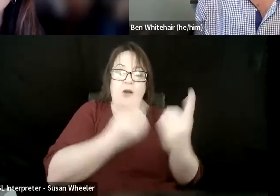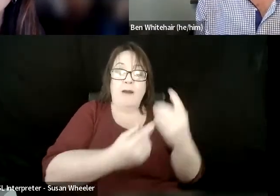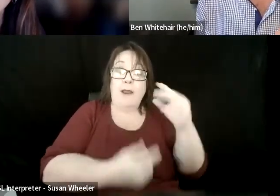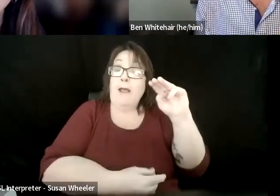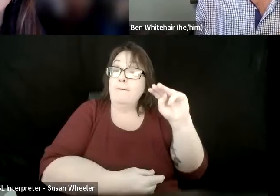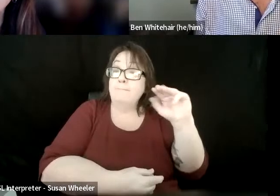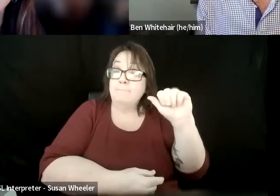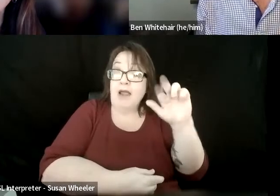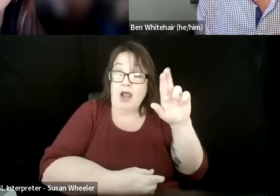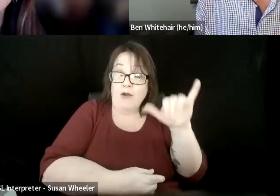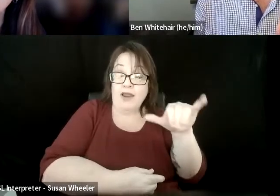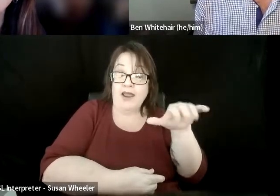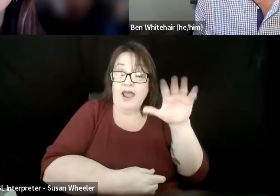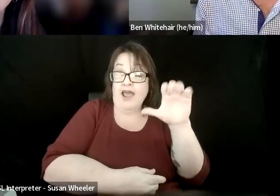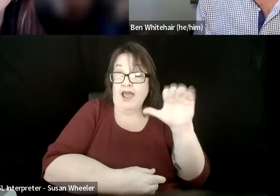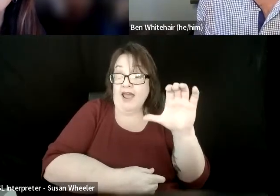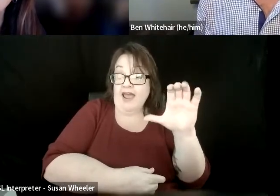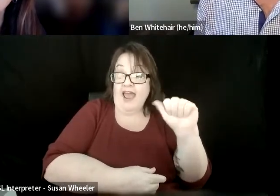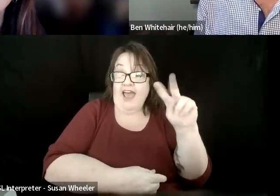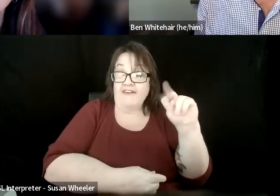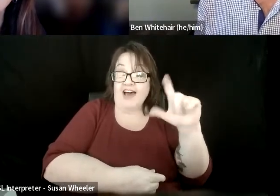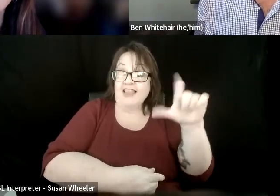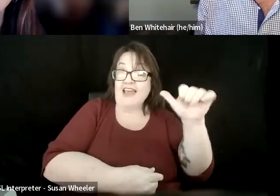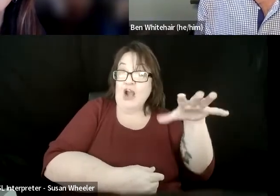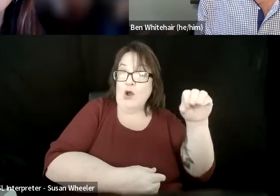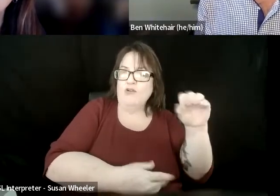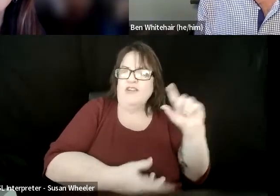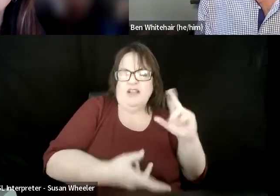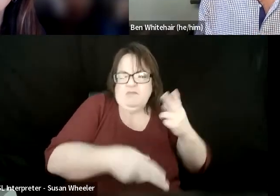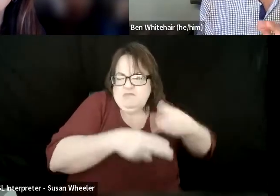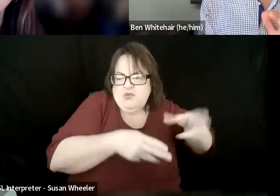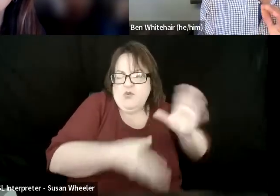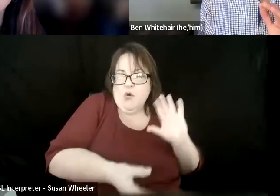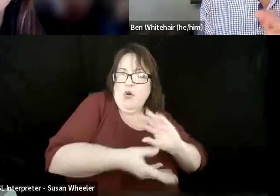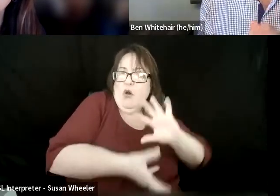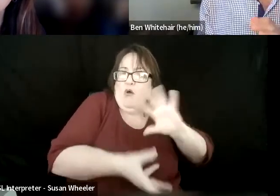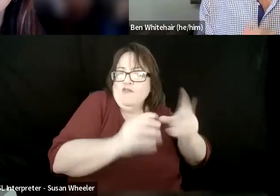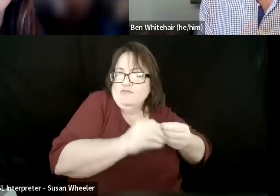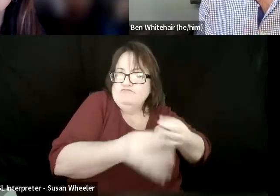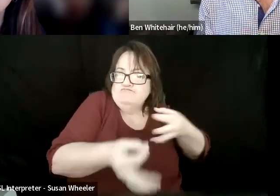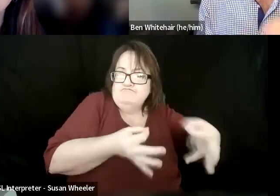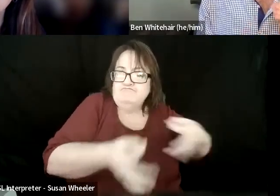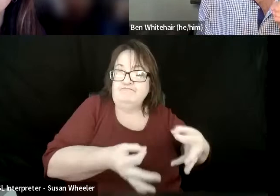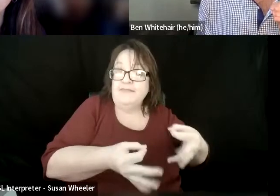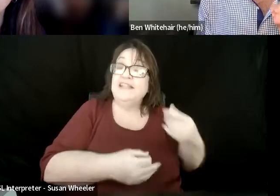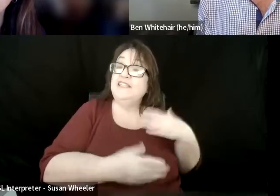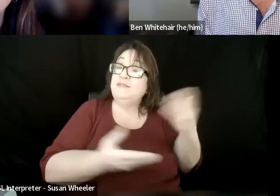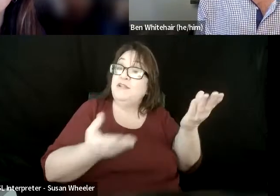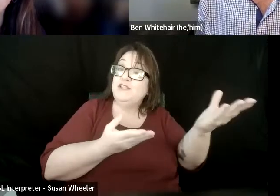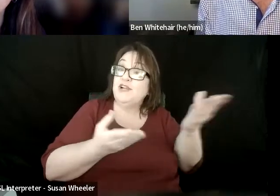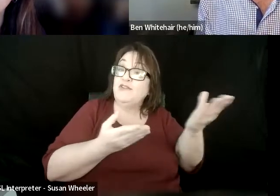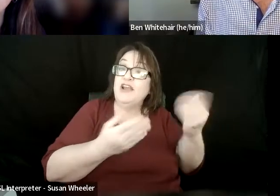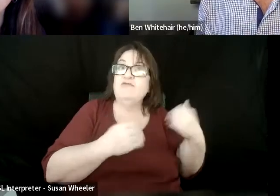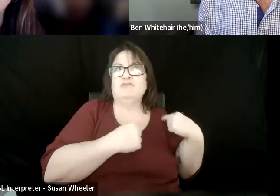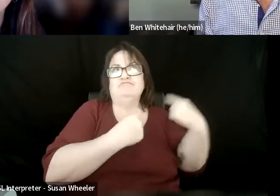to give us a brief overview of personal service agreements. Mary has served SAG-AFTRA members for more than 15 years,